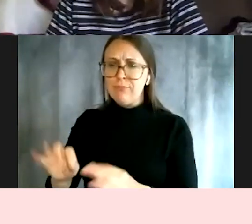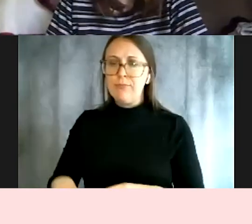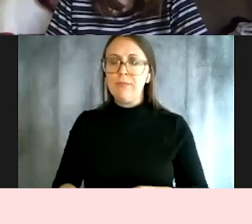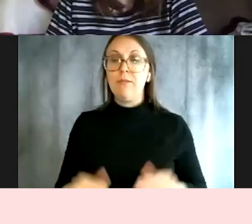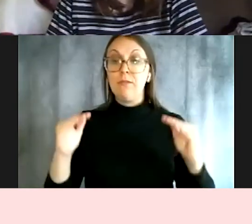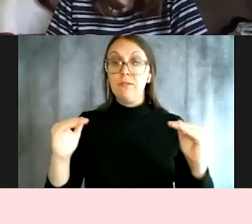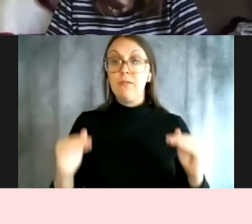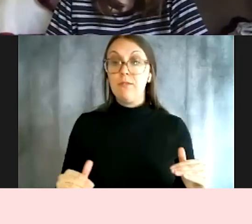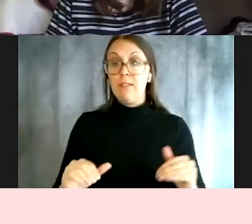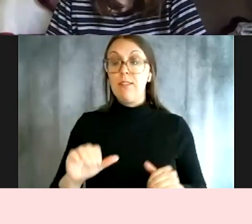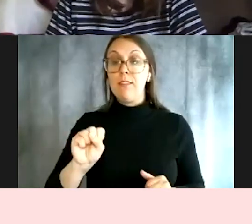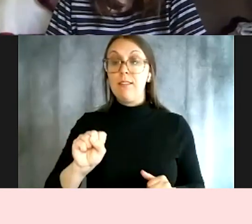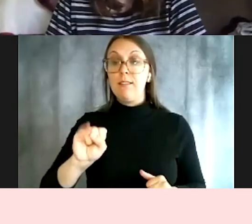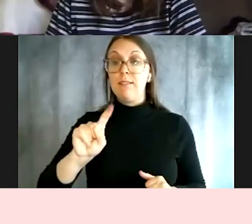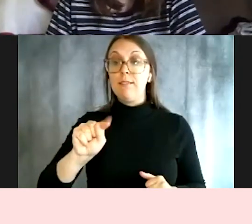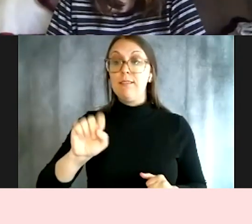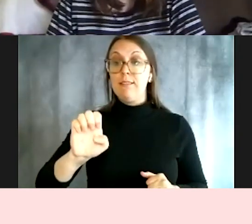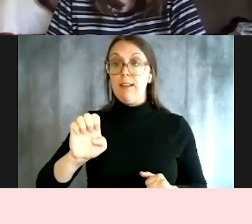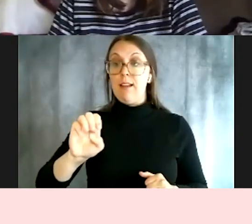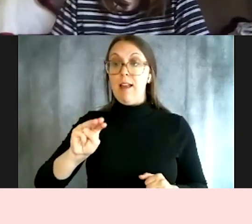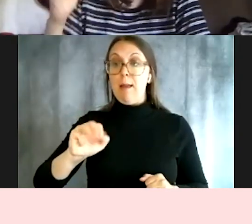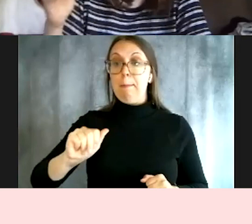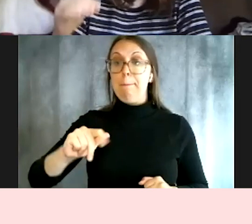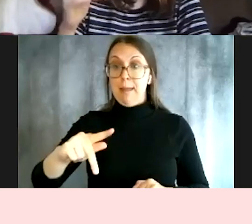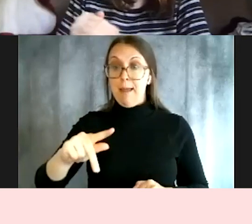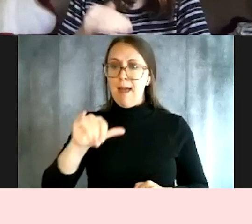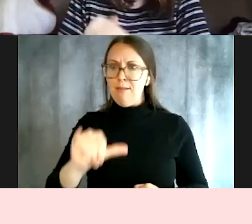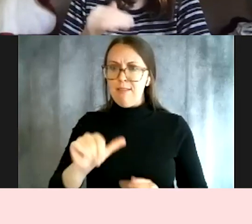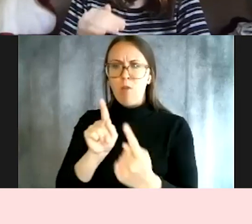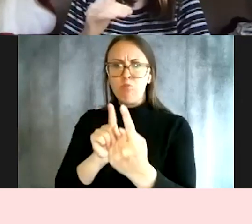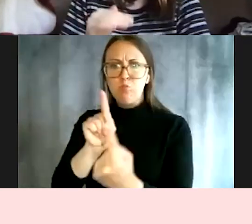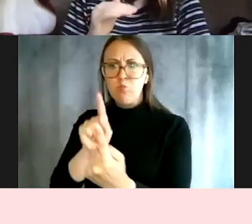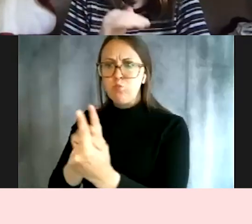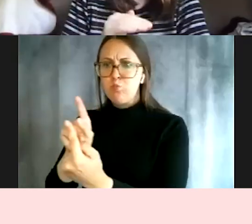which are very one-to-one directly here are all the pages on the site and where they go,